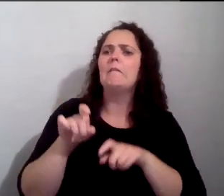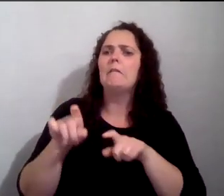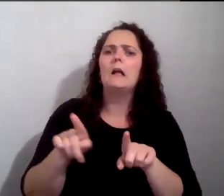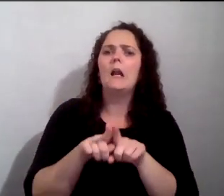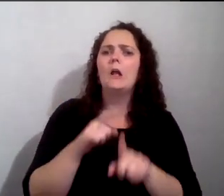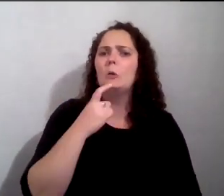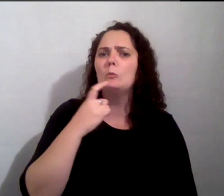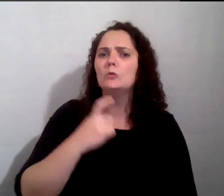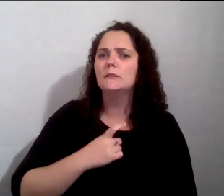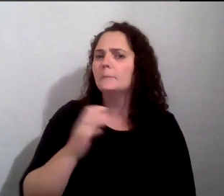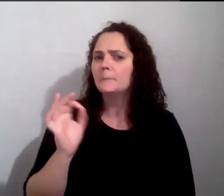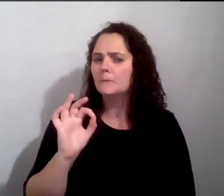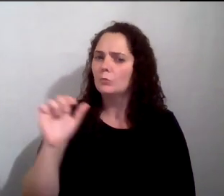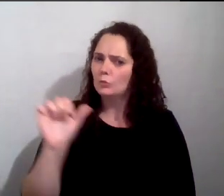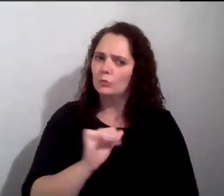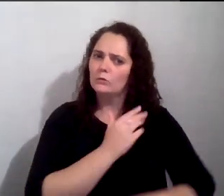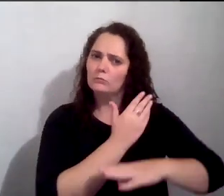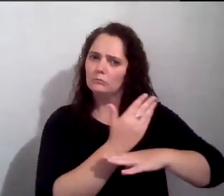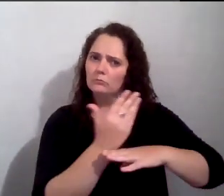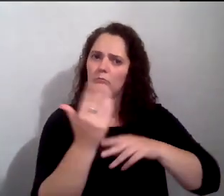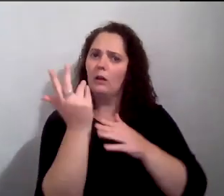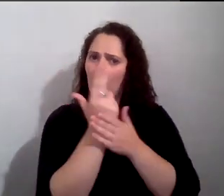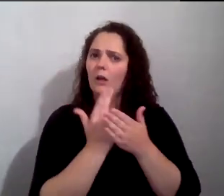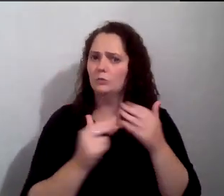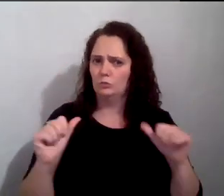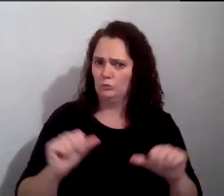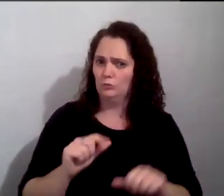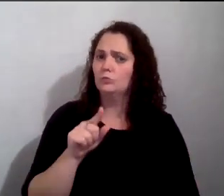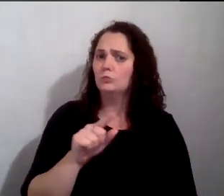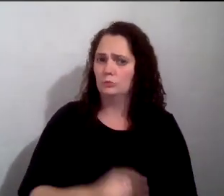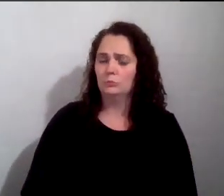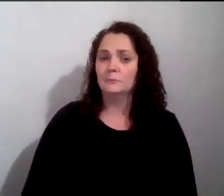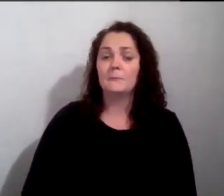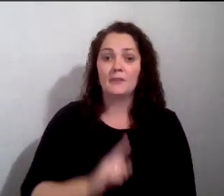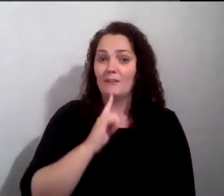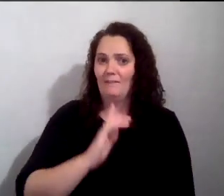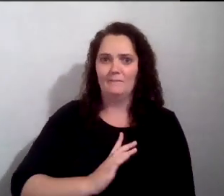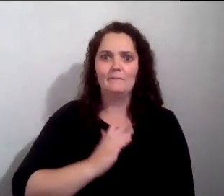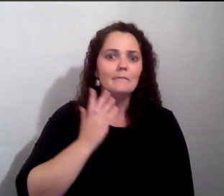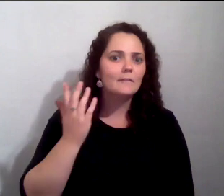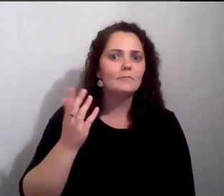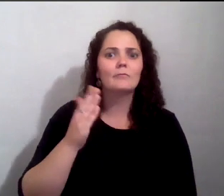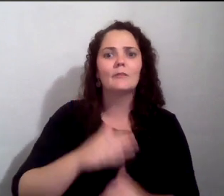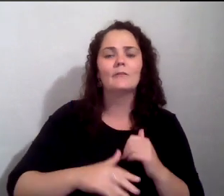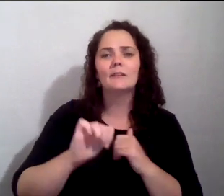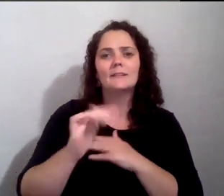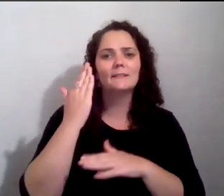production of bark paintings within this community really started to decline with the mining boom